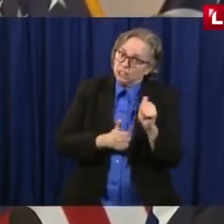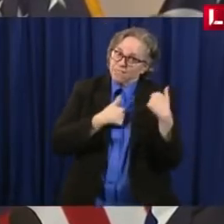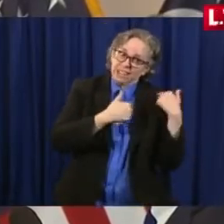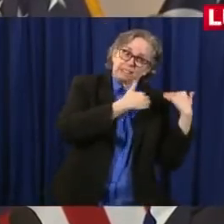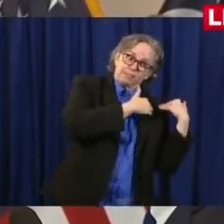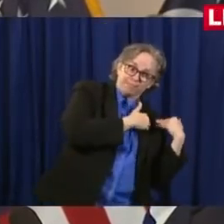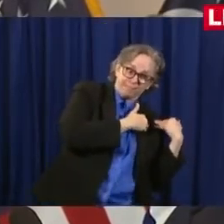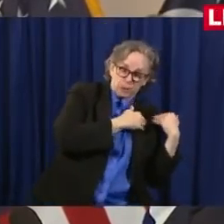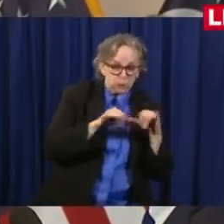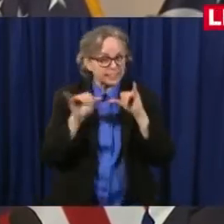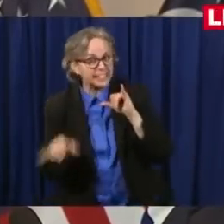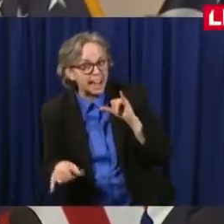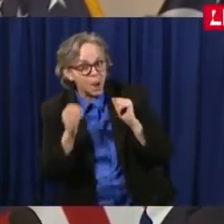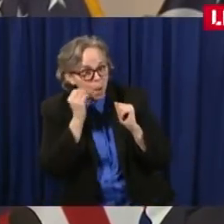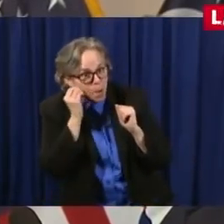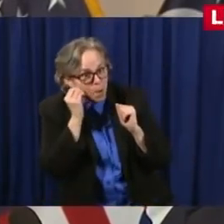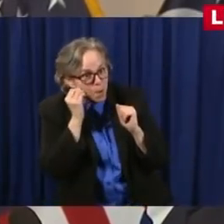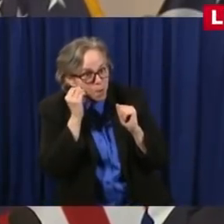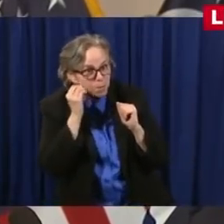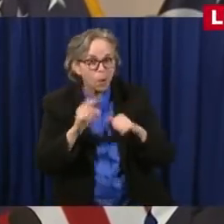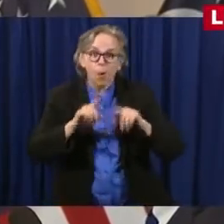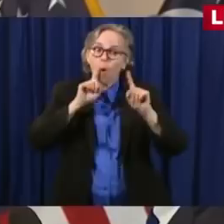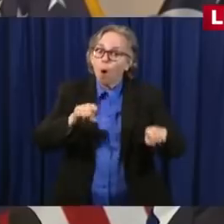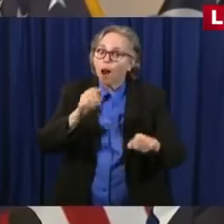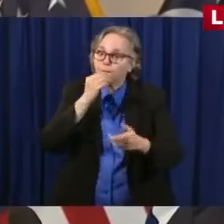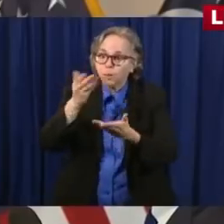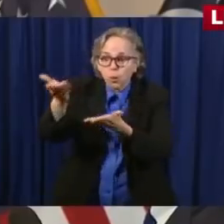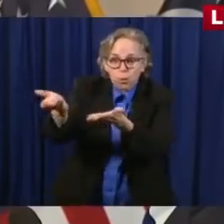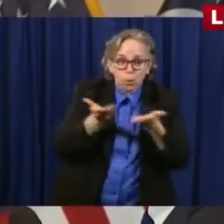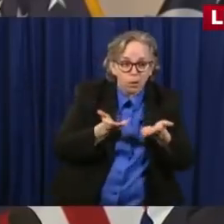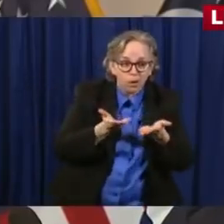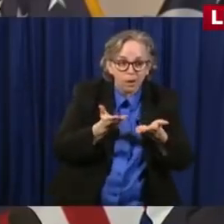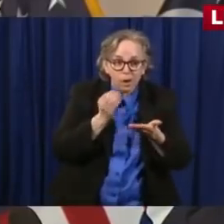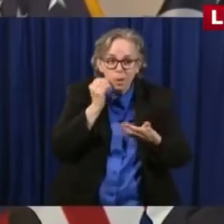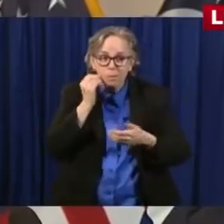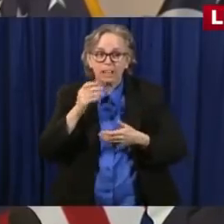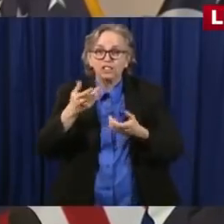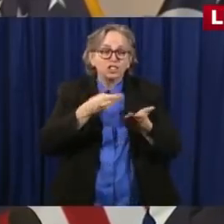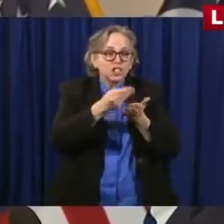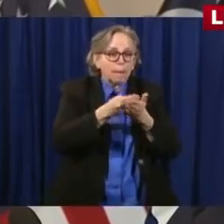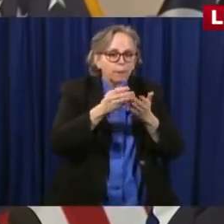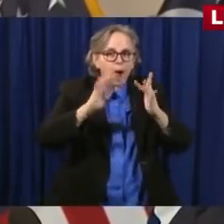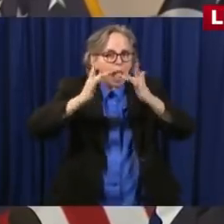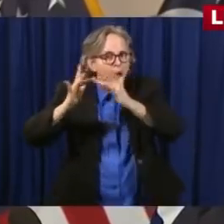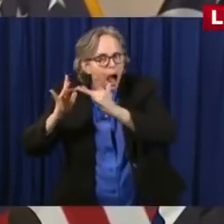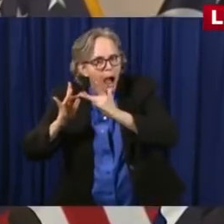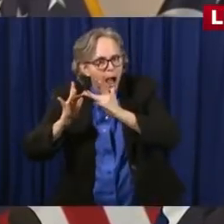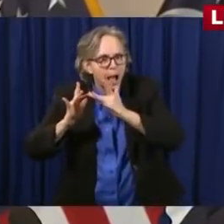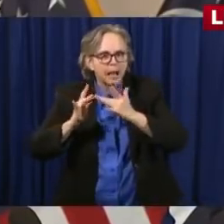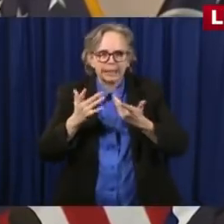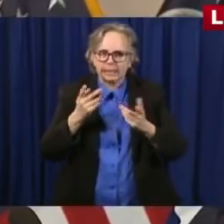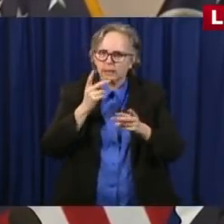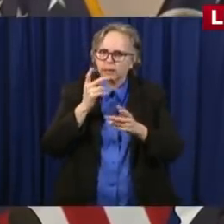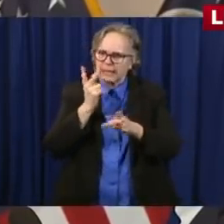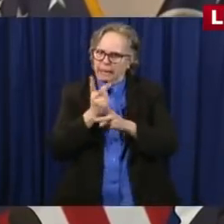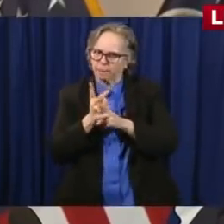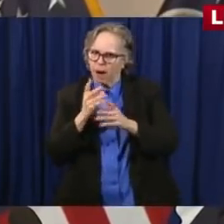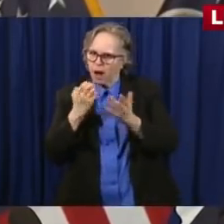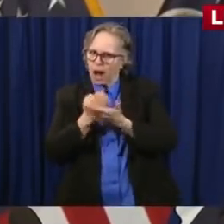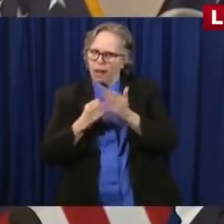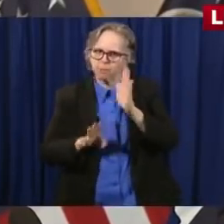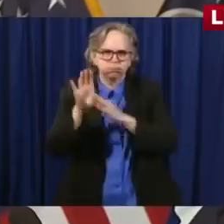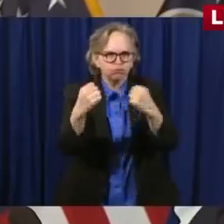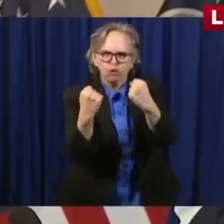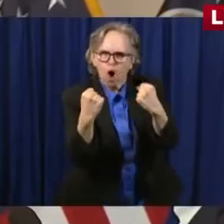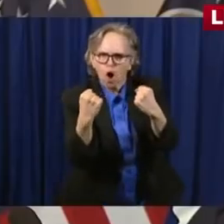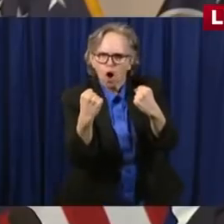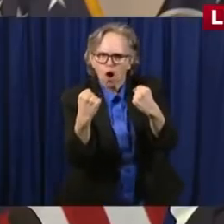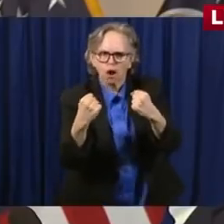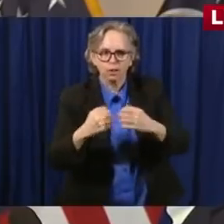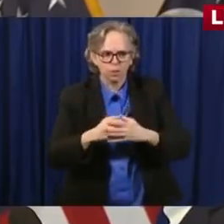IT IS UP TO ALL OF US TO STAY IN, ORDER OUT, SHOP LOCAL ONLINE, AND KEEP OHIO STRONG.